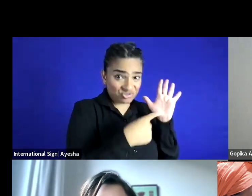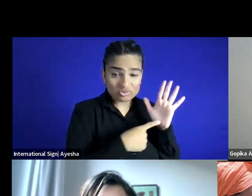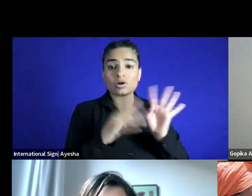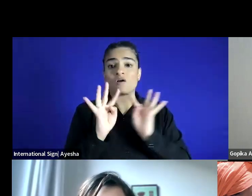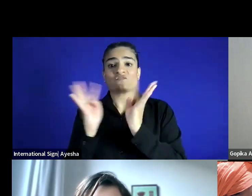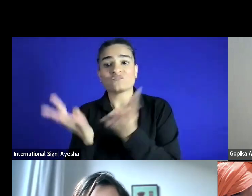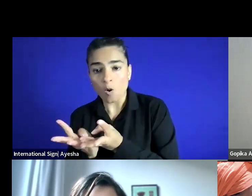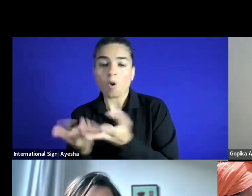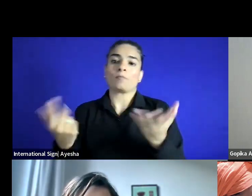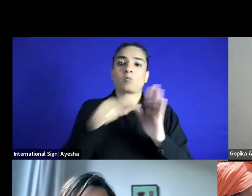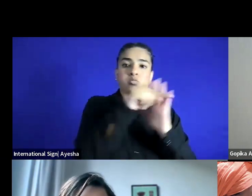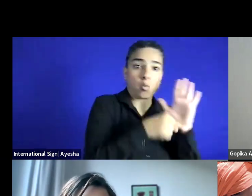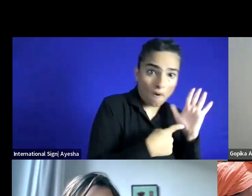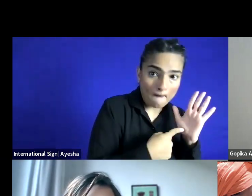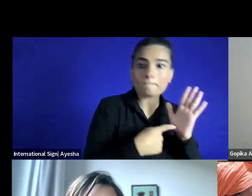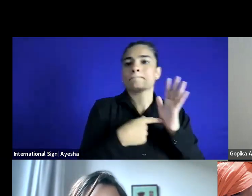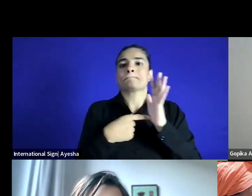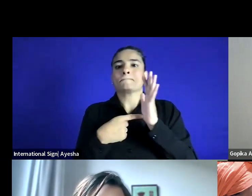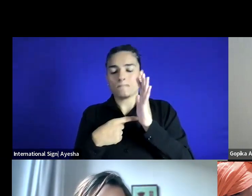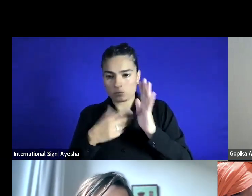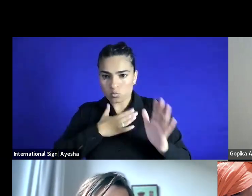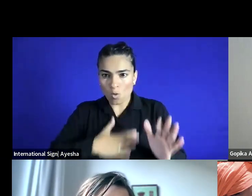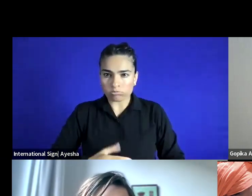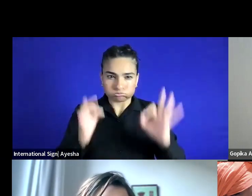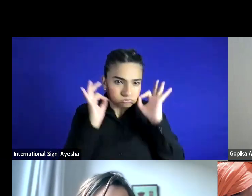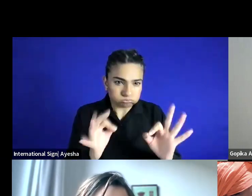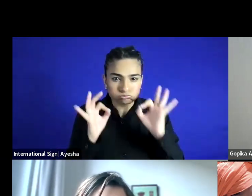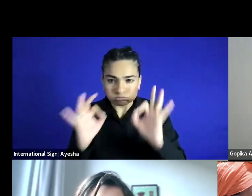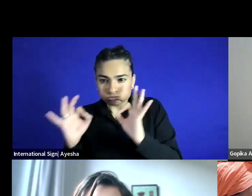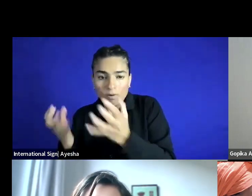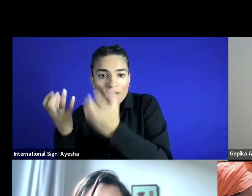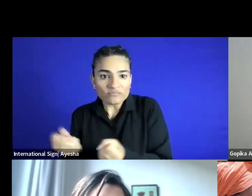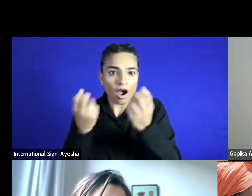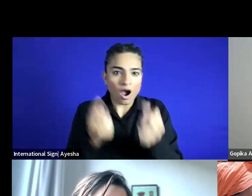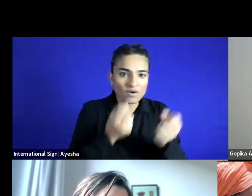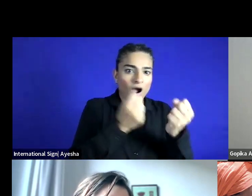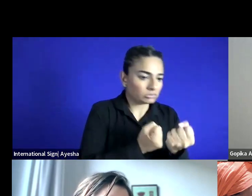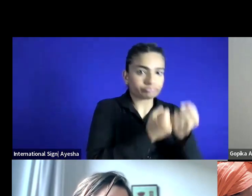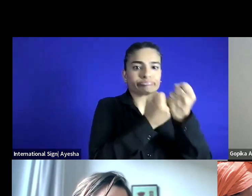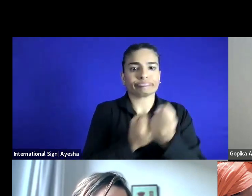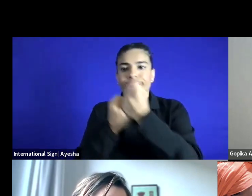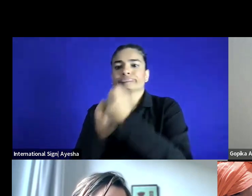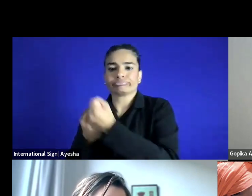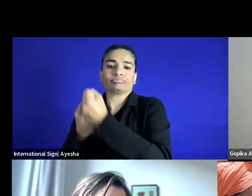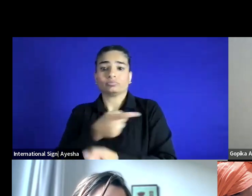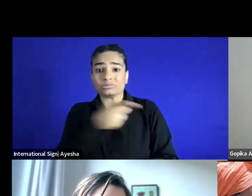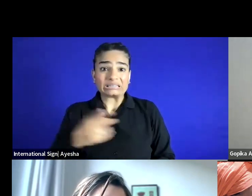want to make sure that, we have the space to touch on, on issues that really inform also our everyday experiences.